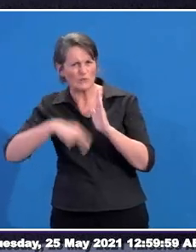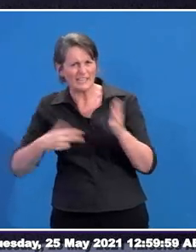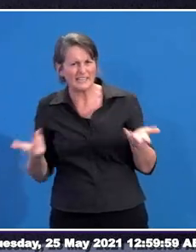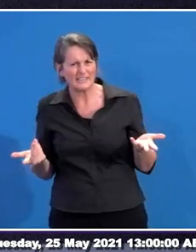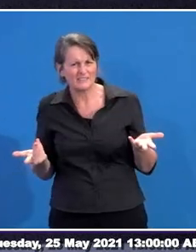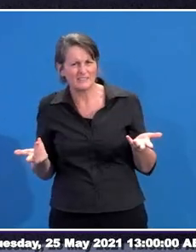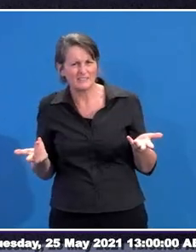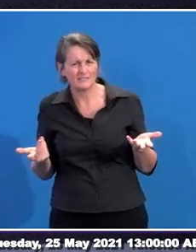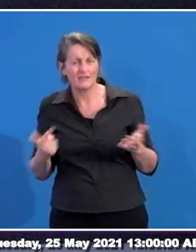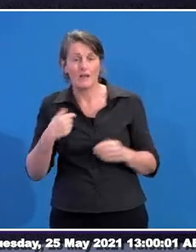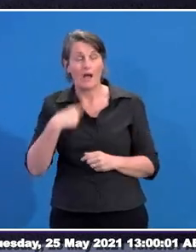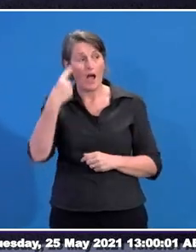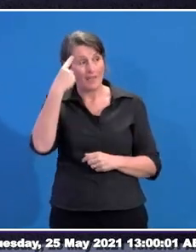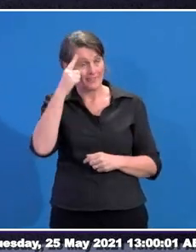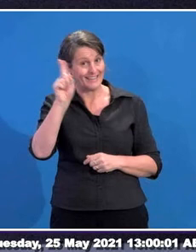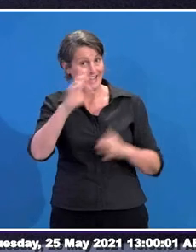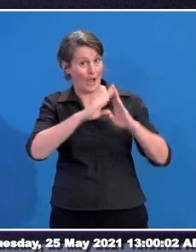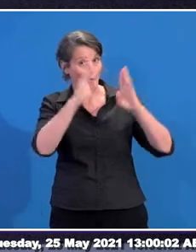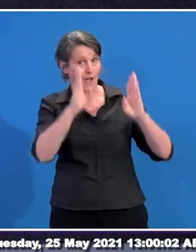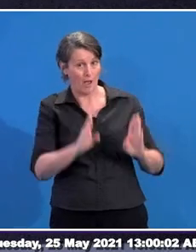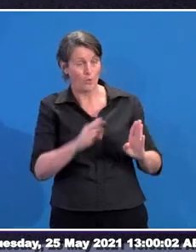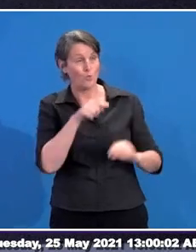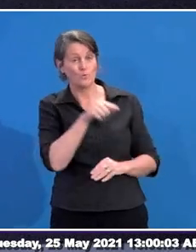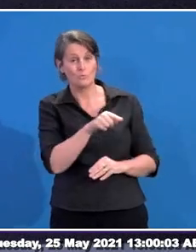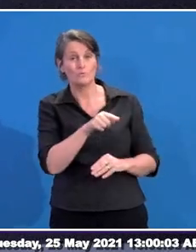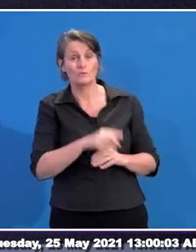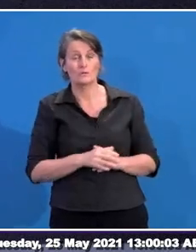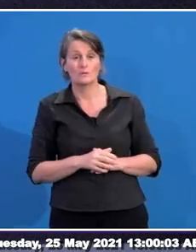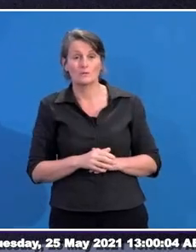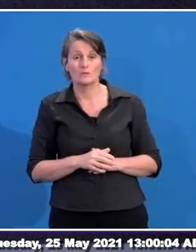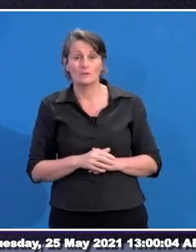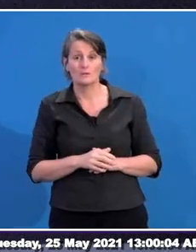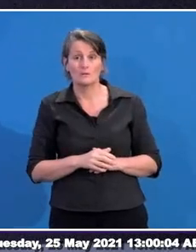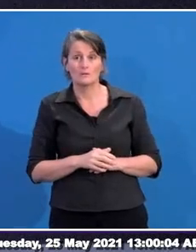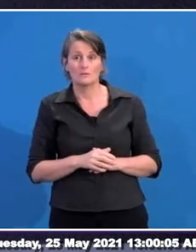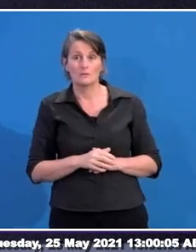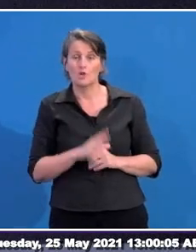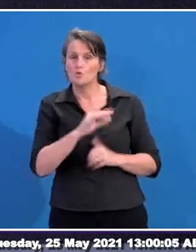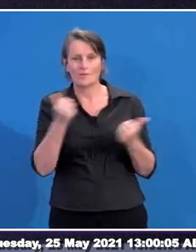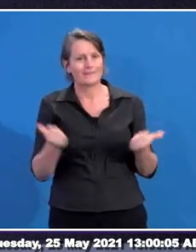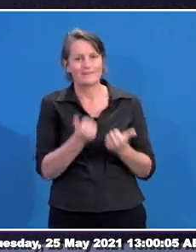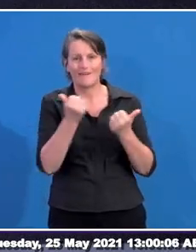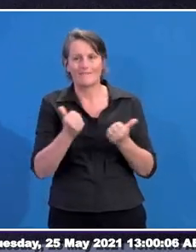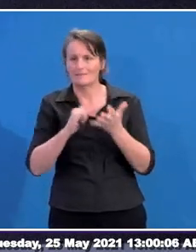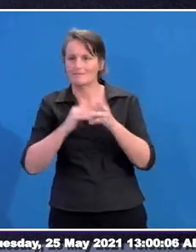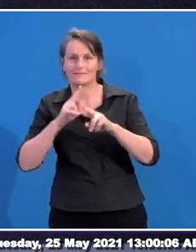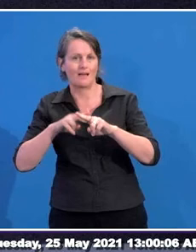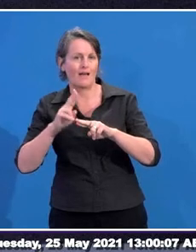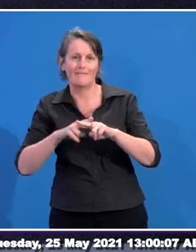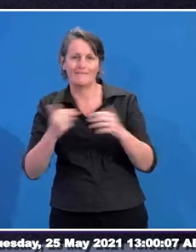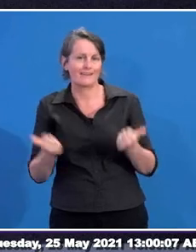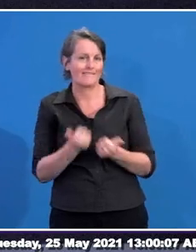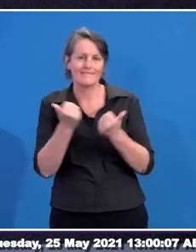I think the house currently is under-supported because up until